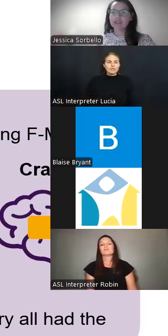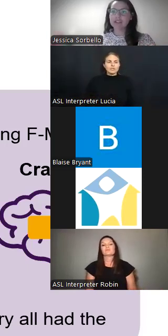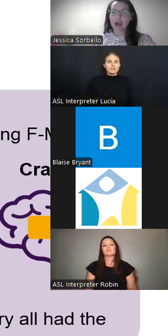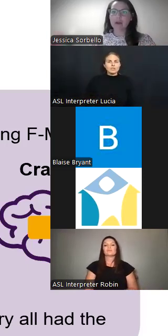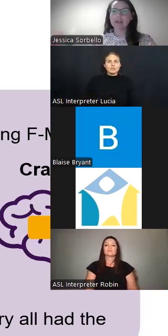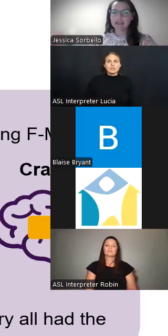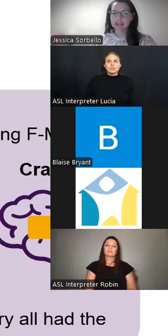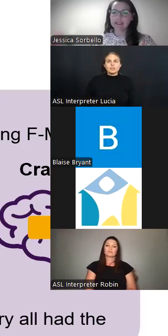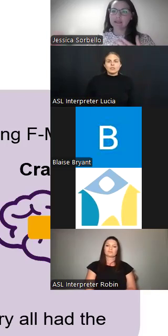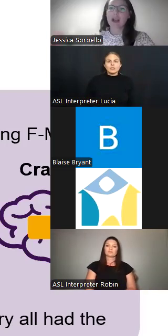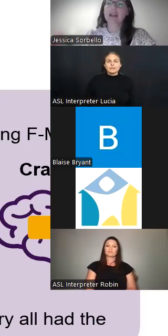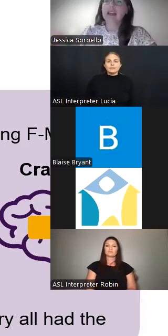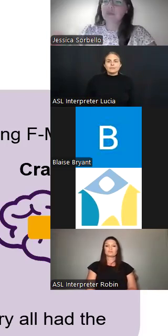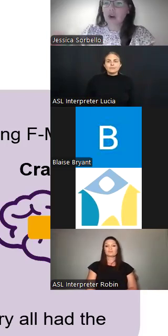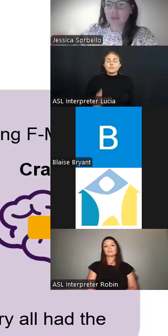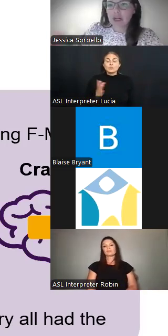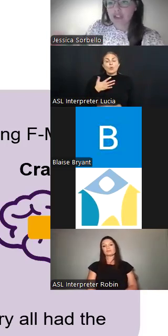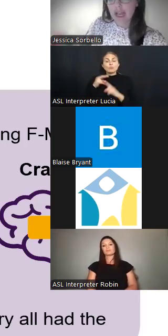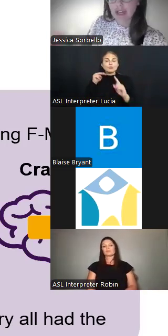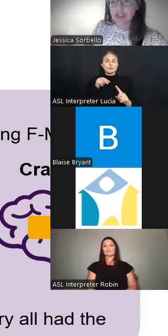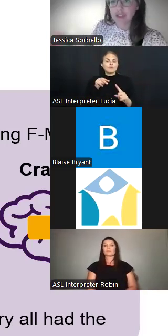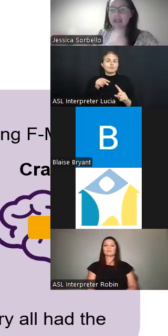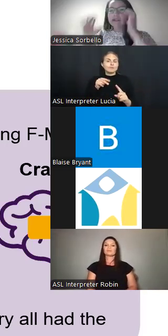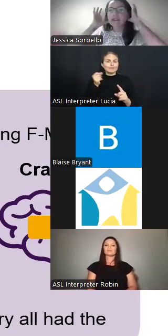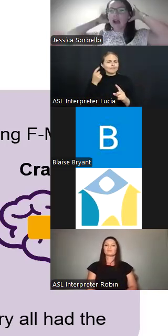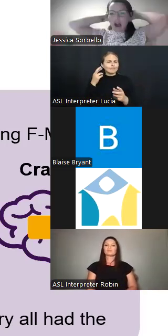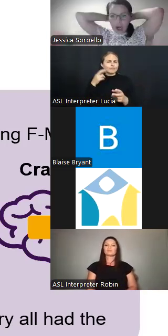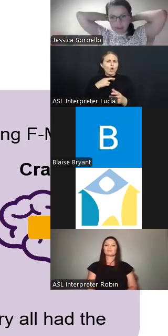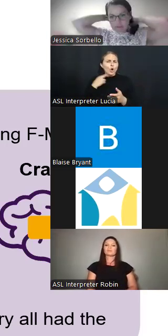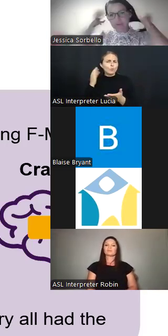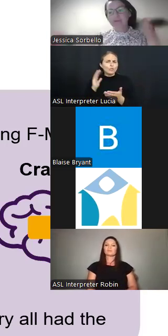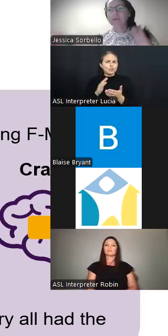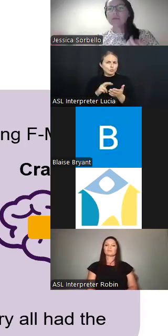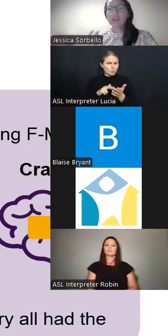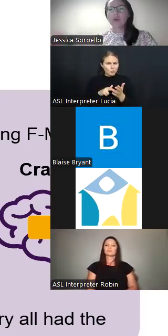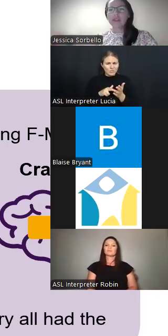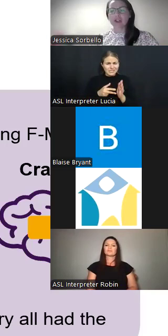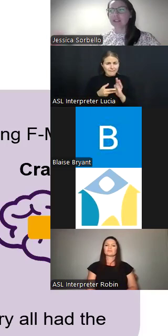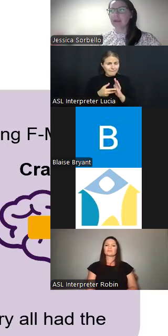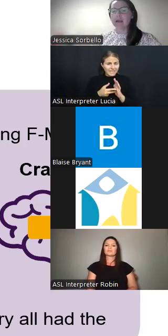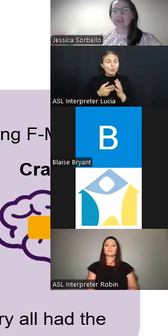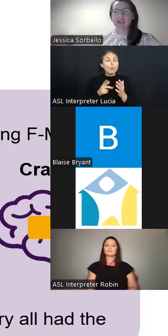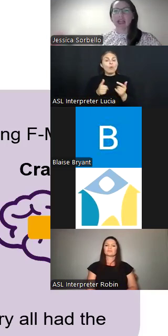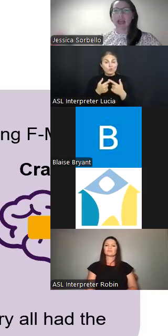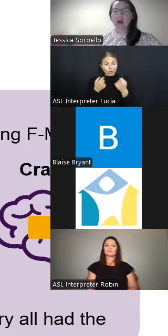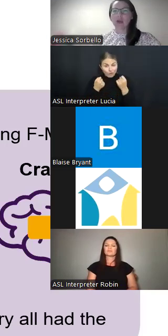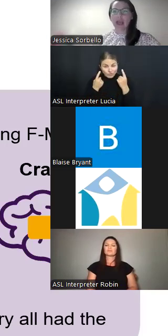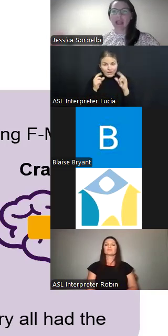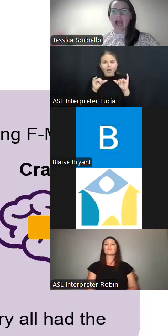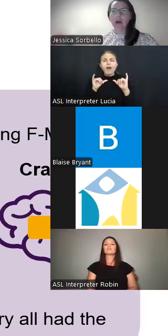be able to look at okay, how can we hear what this individual is planning to do and go about it in a safer way